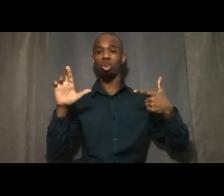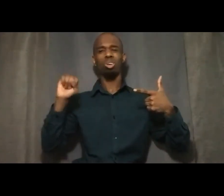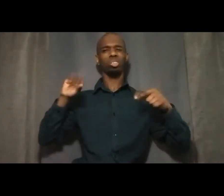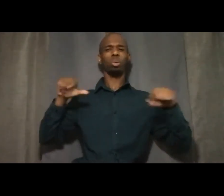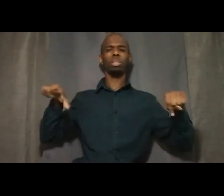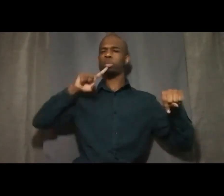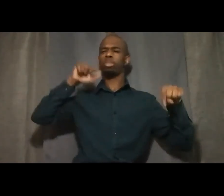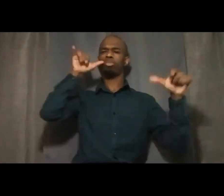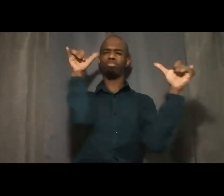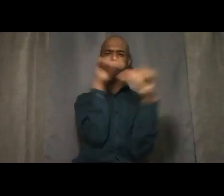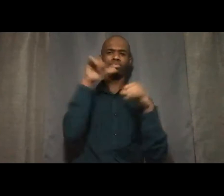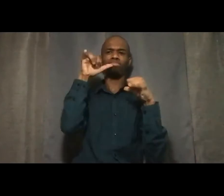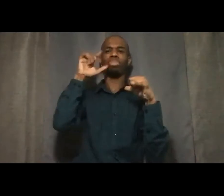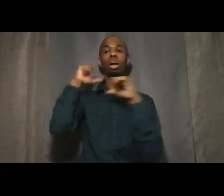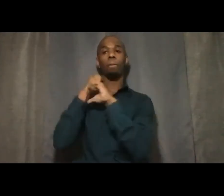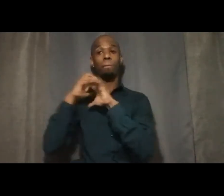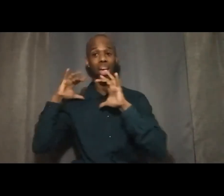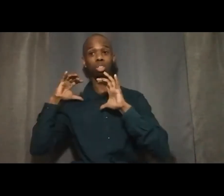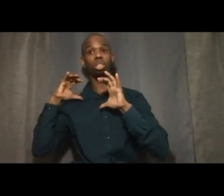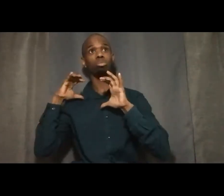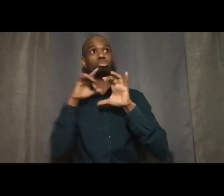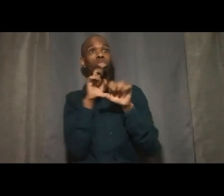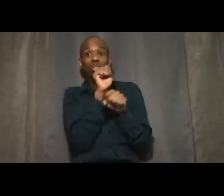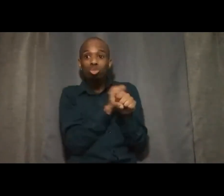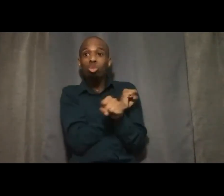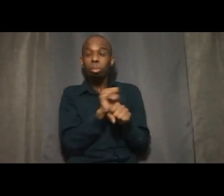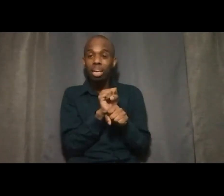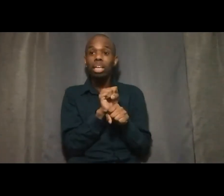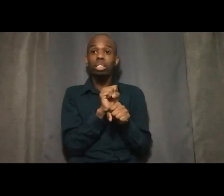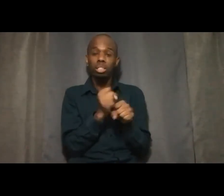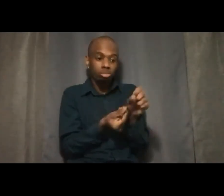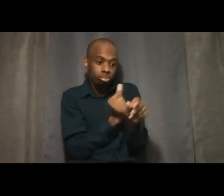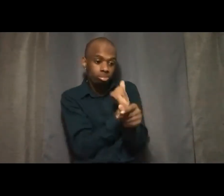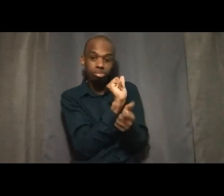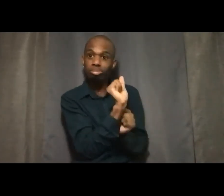actually and literally taking root. So it's a beautiful place to be.